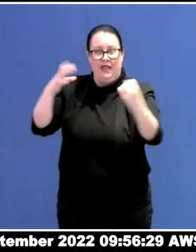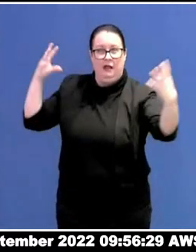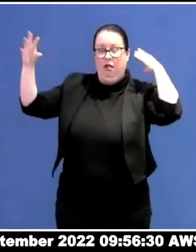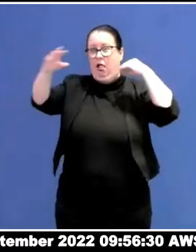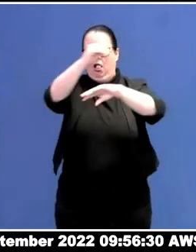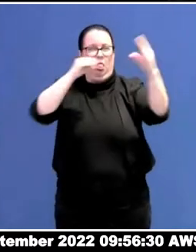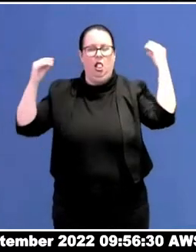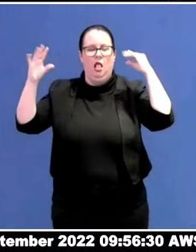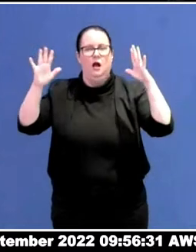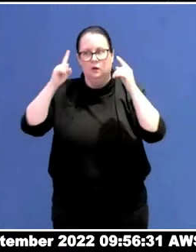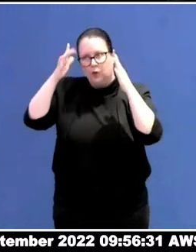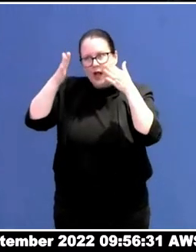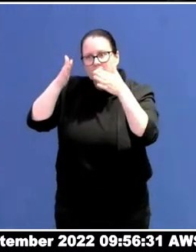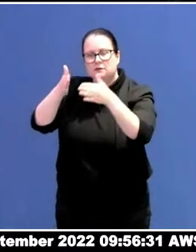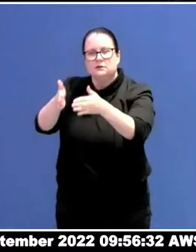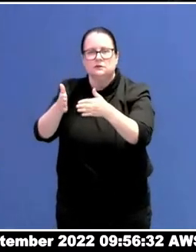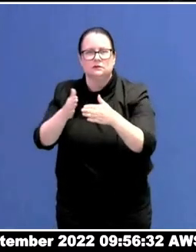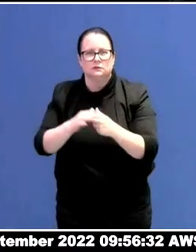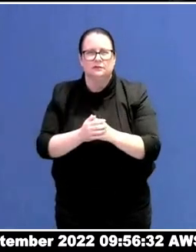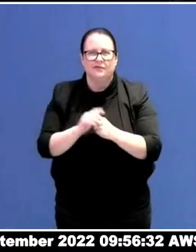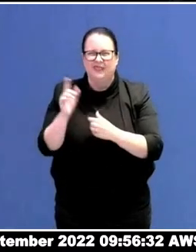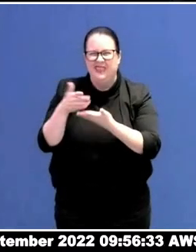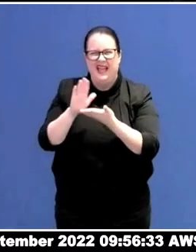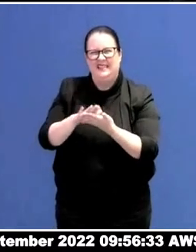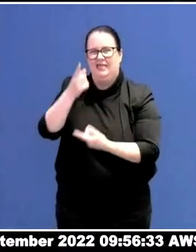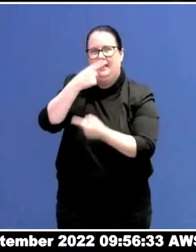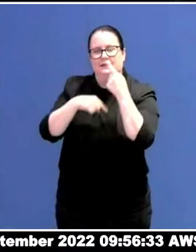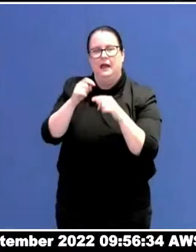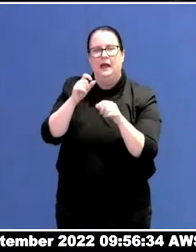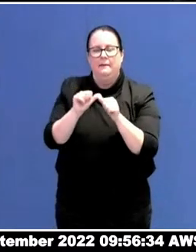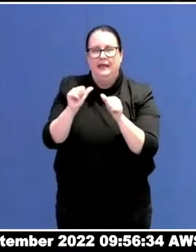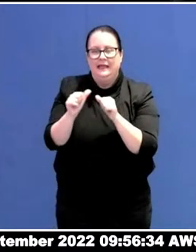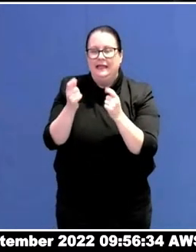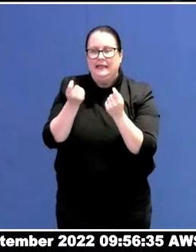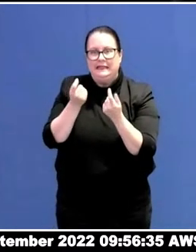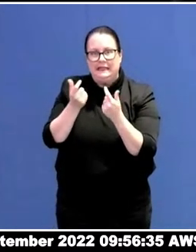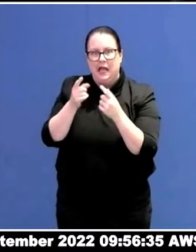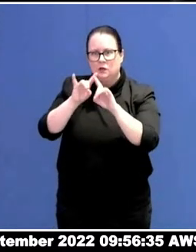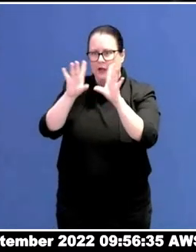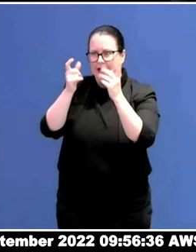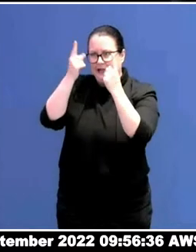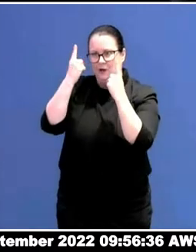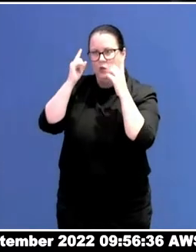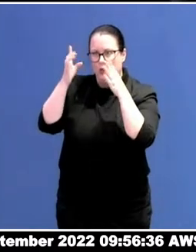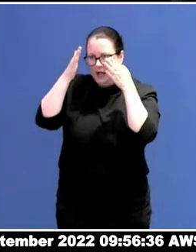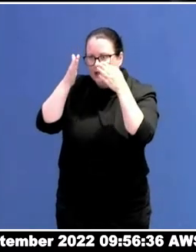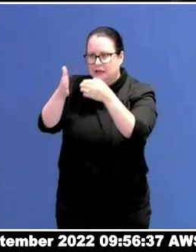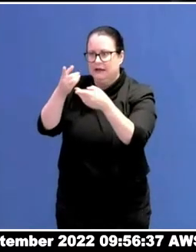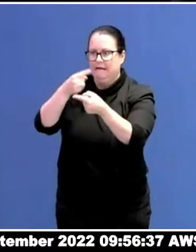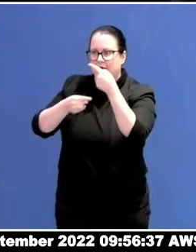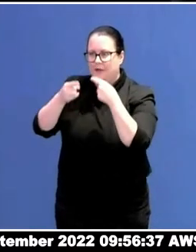So, yes, it enabled that clarity and function and focus that he needed to have.